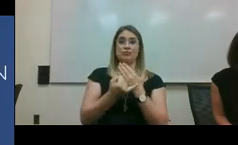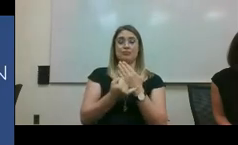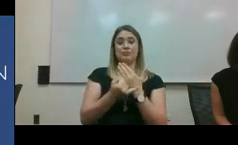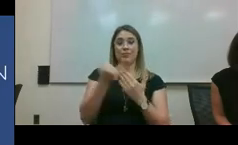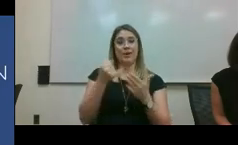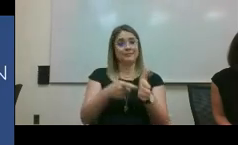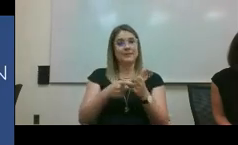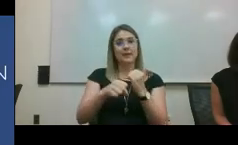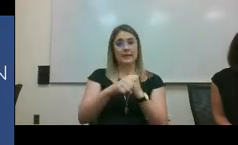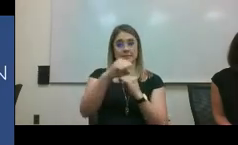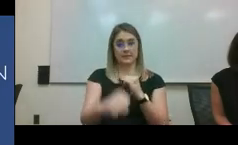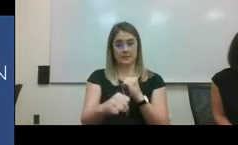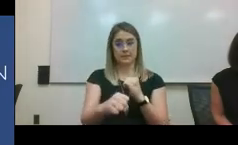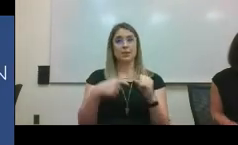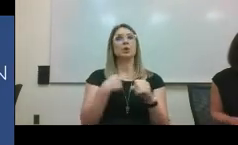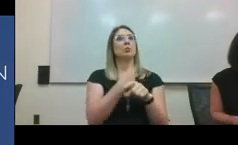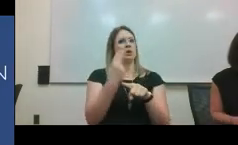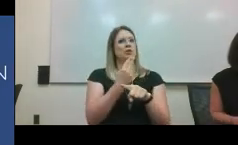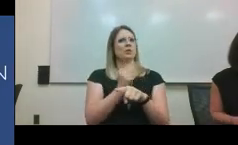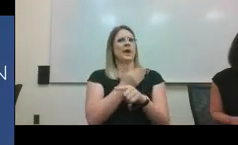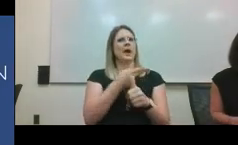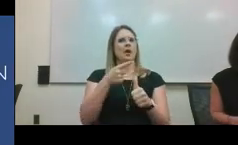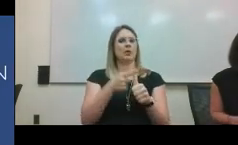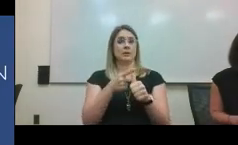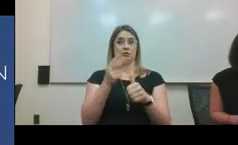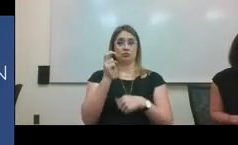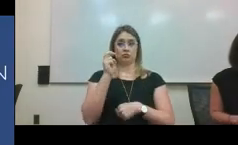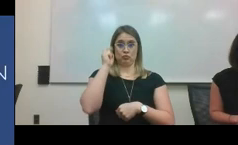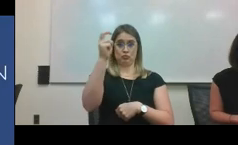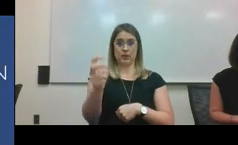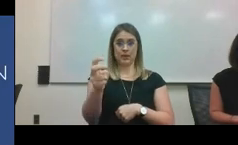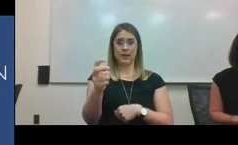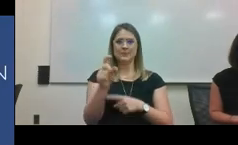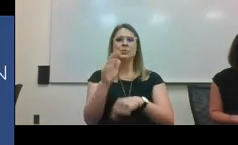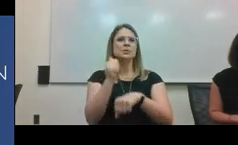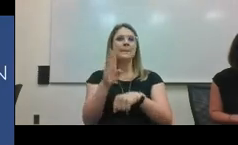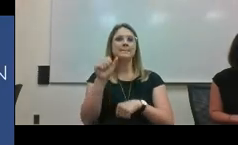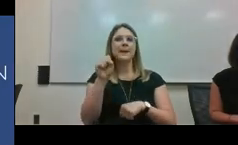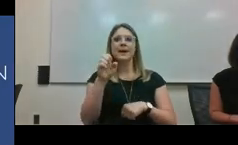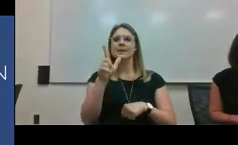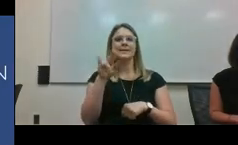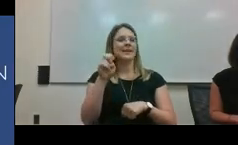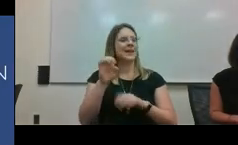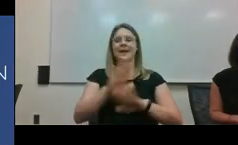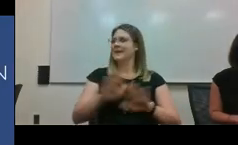and we ended up using our initial kind of trip that was supposed to be a baseline as a pilot because we just realized